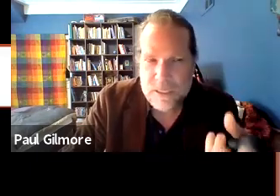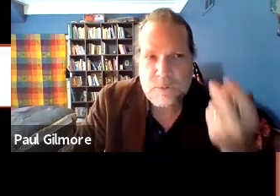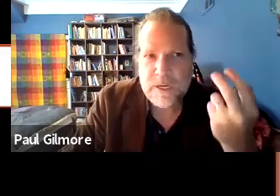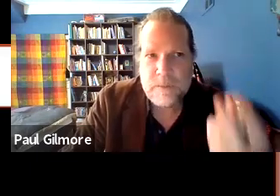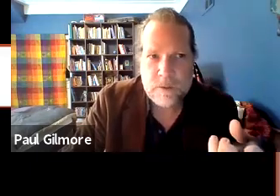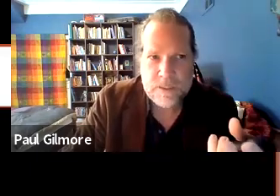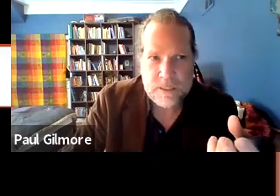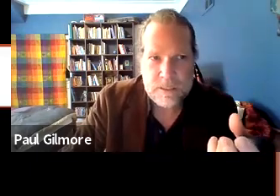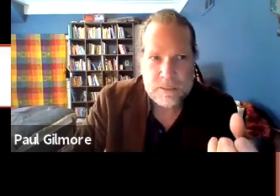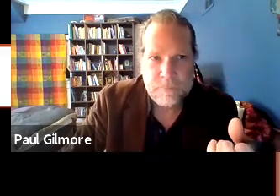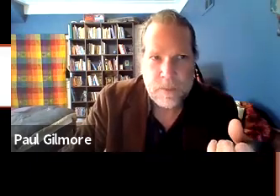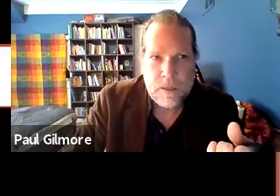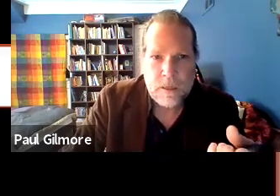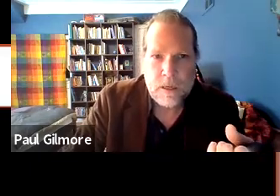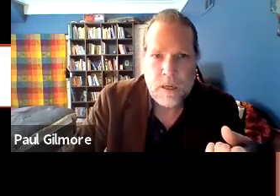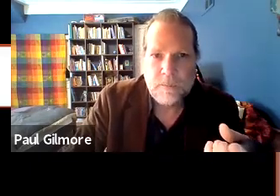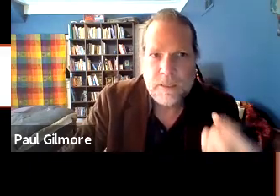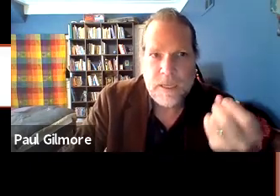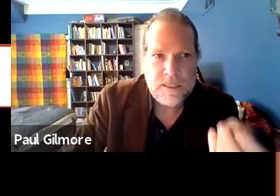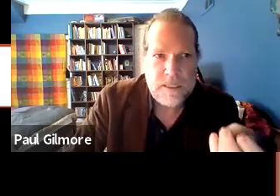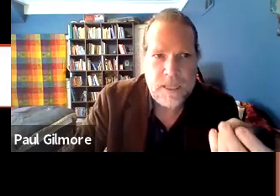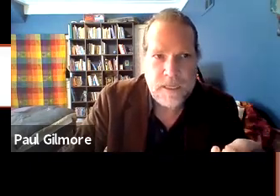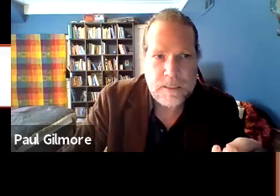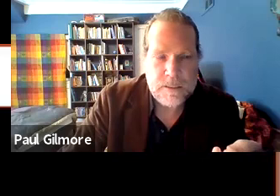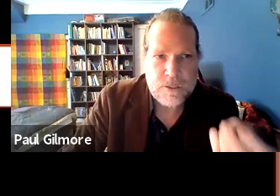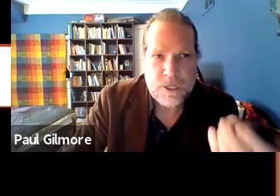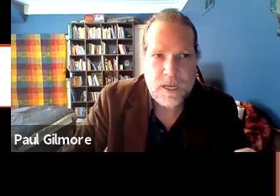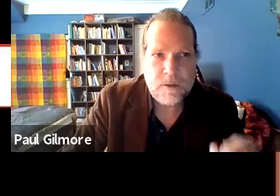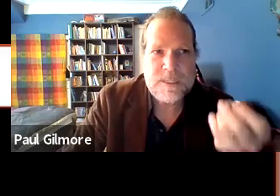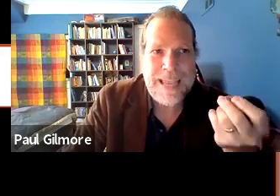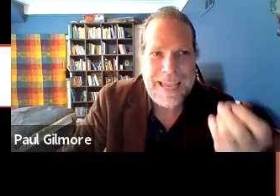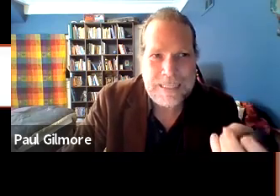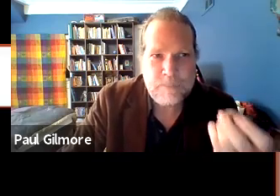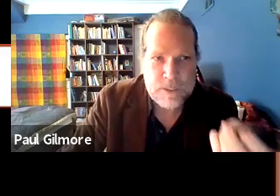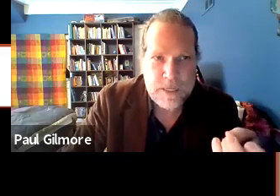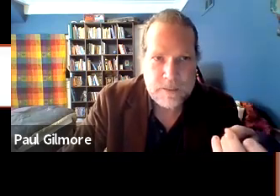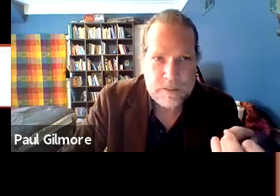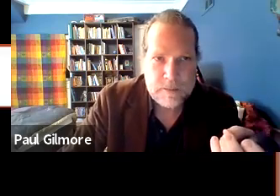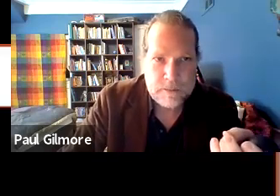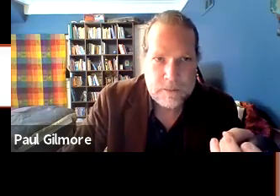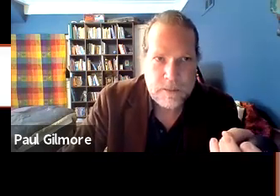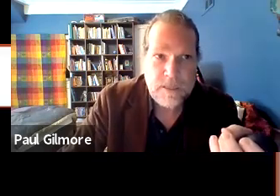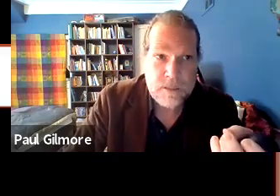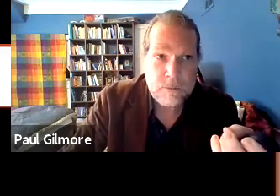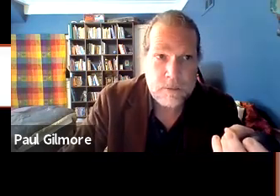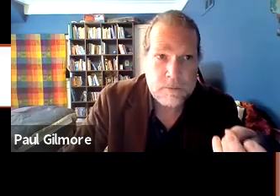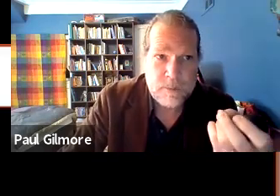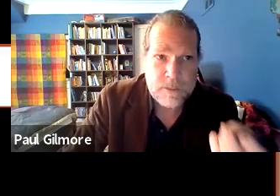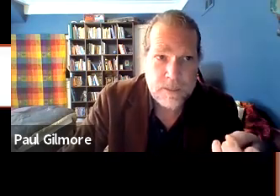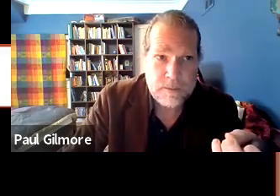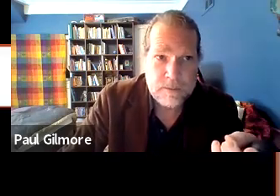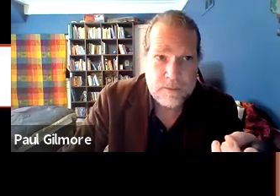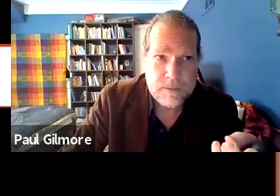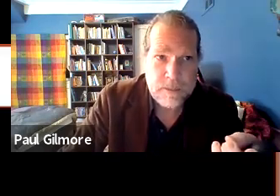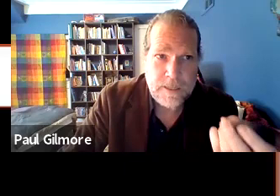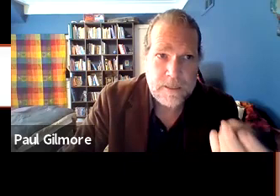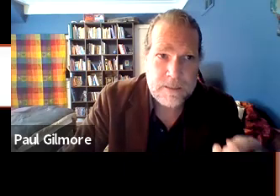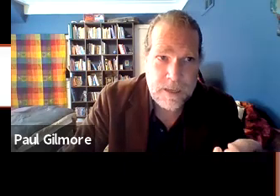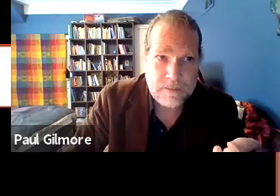cities were immigrant cities. In the 1880s, Chicago was 80%, eight 0%, eight out of 10.